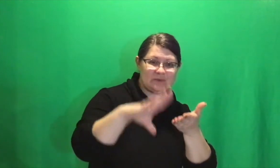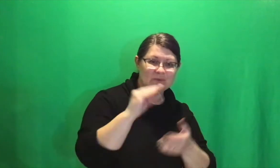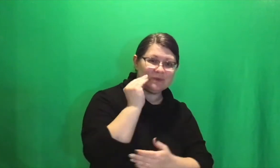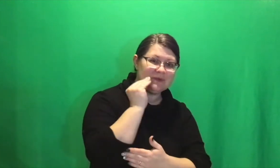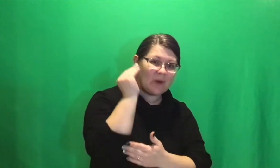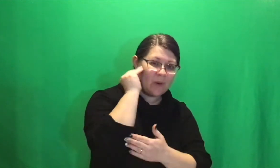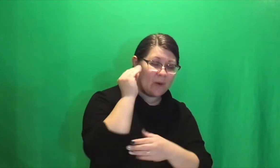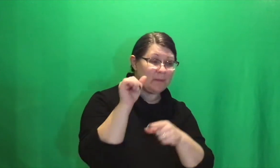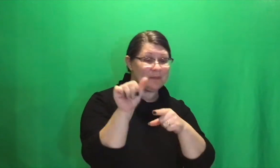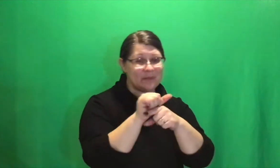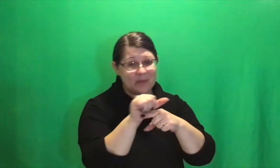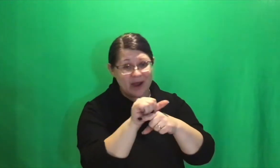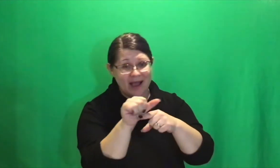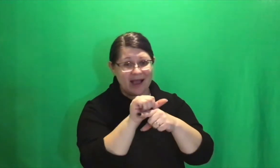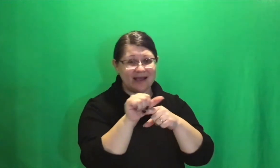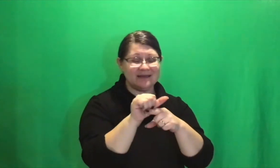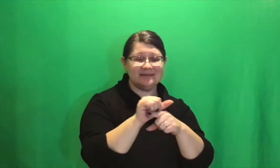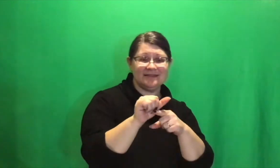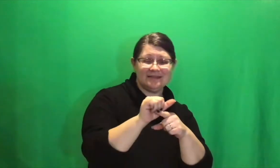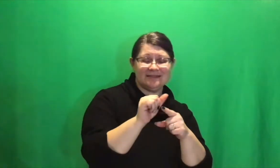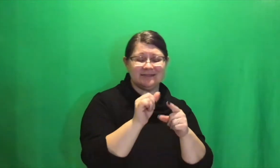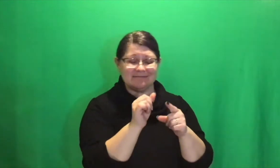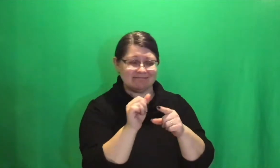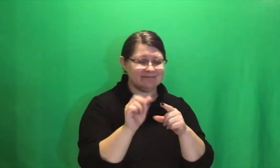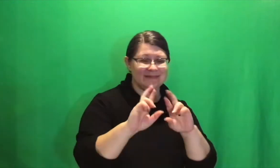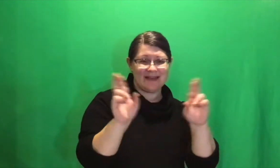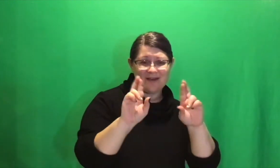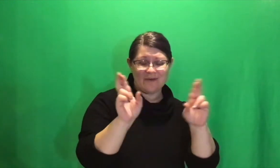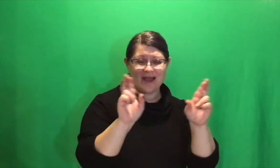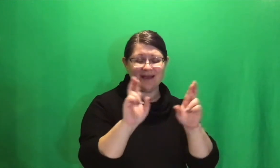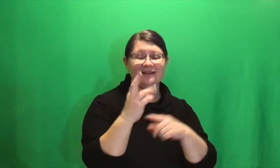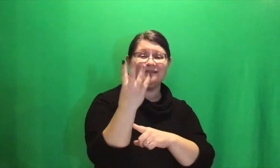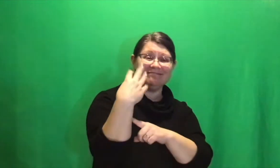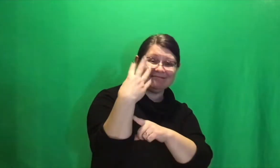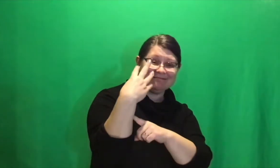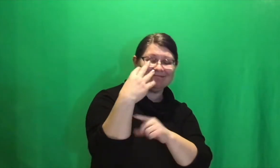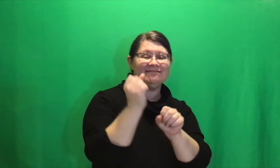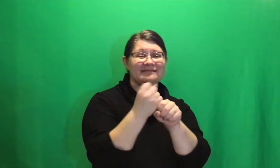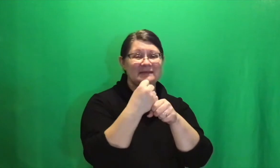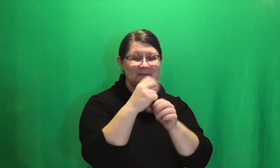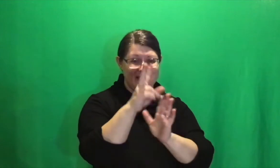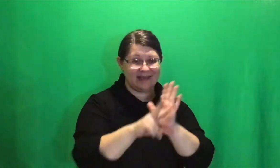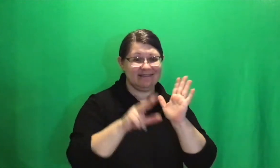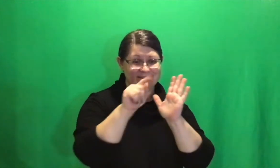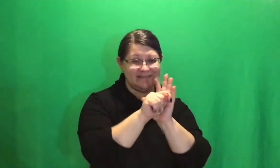you helped your students at home to practice get ready take their videos